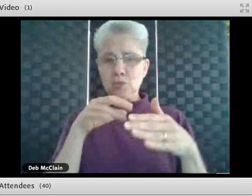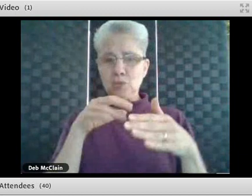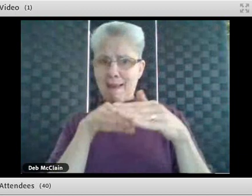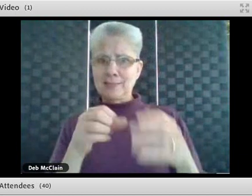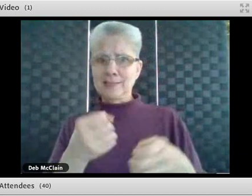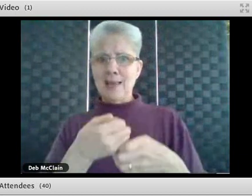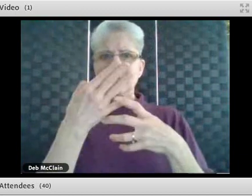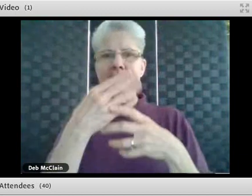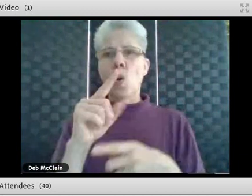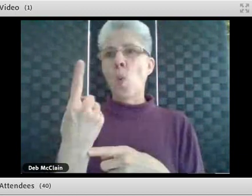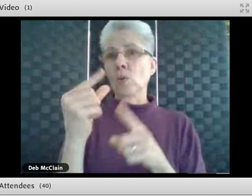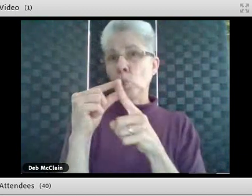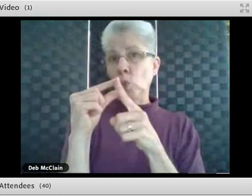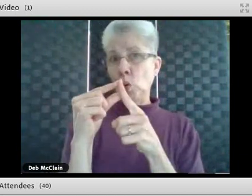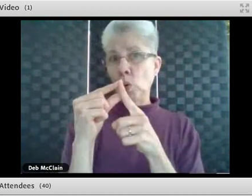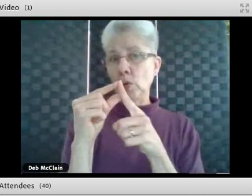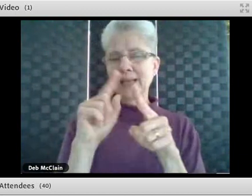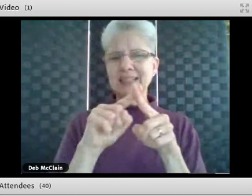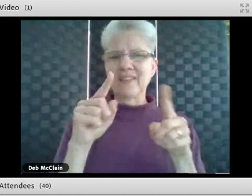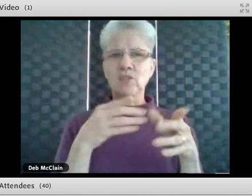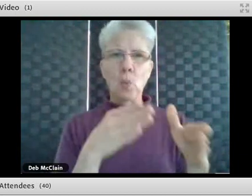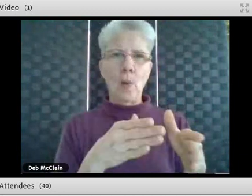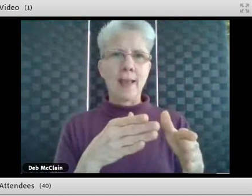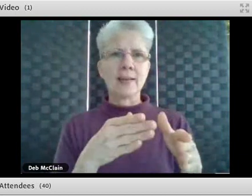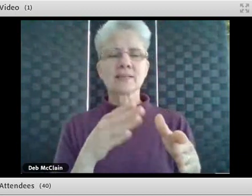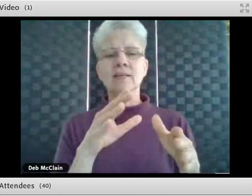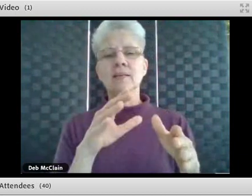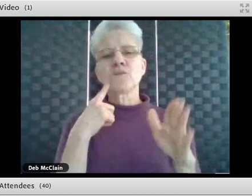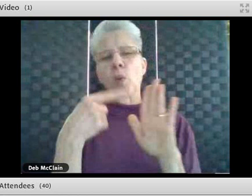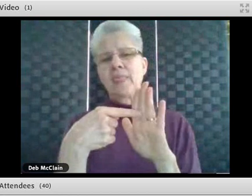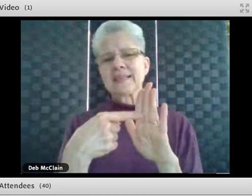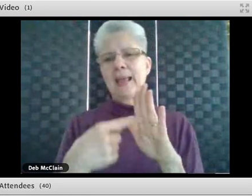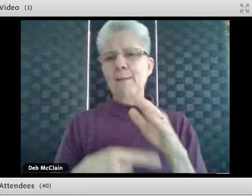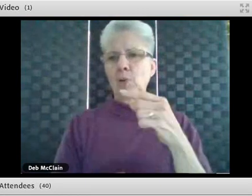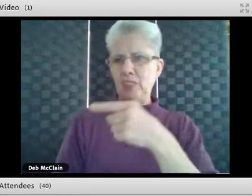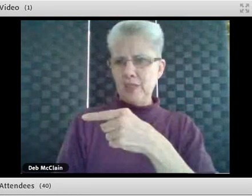a single work in different ways. In this example that I started off with in this webinar,